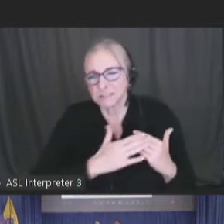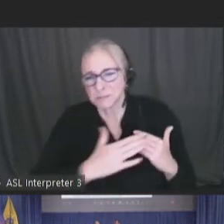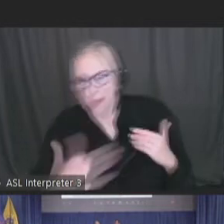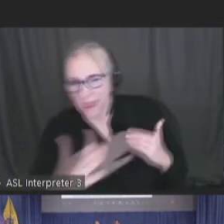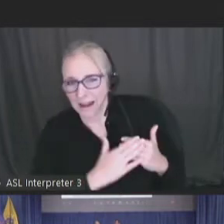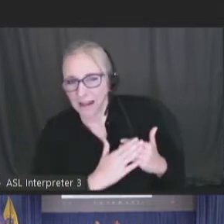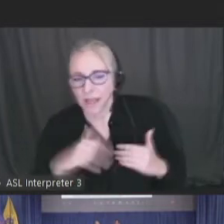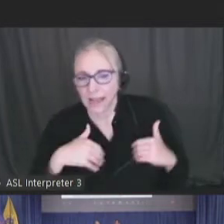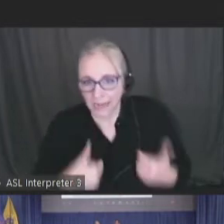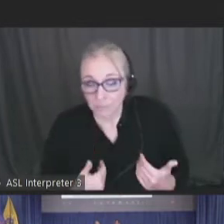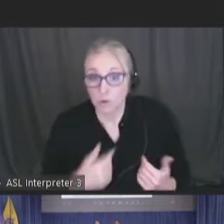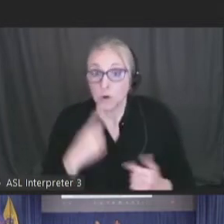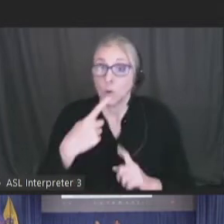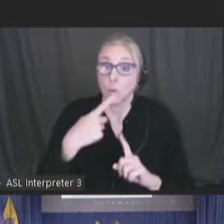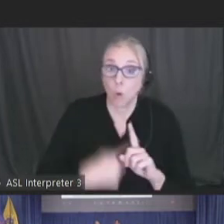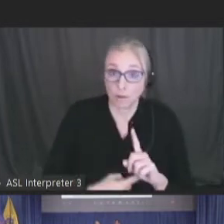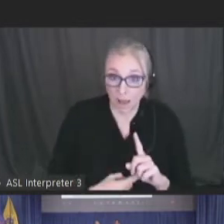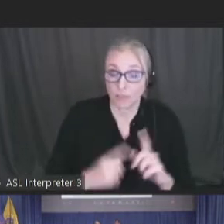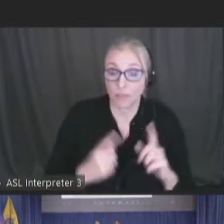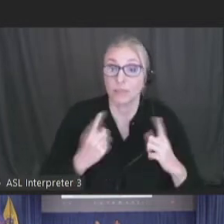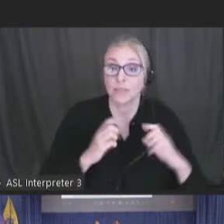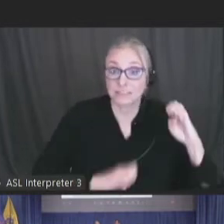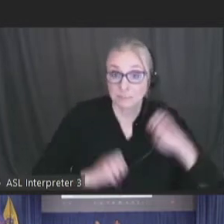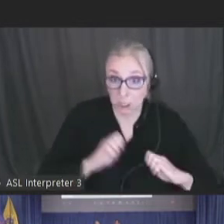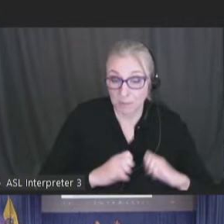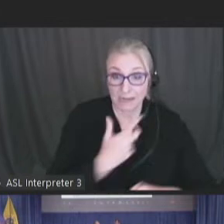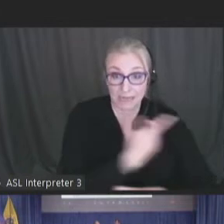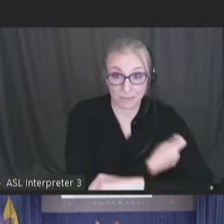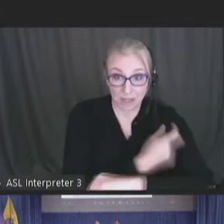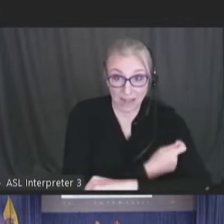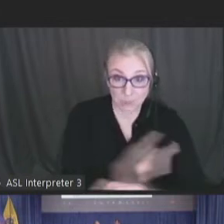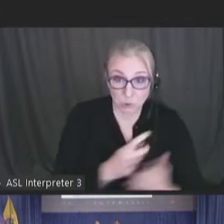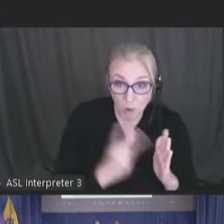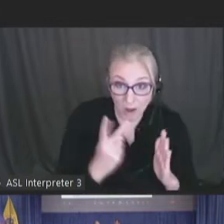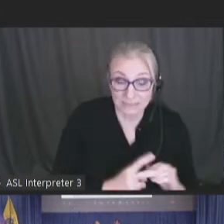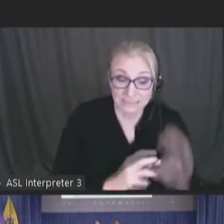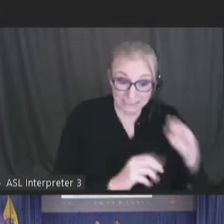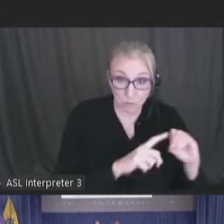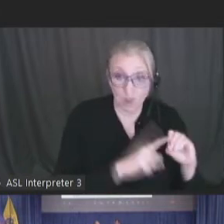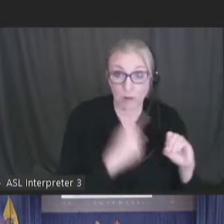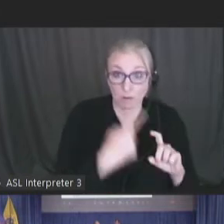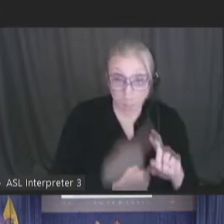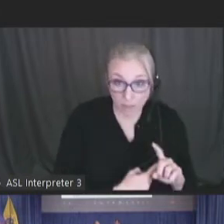in the one-month experiment, we immunized twice at zero and one month. We bleed the animals for